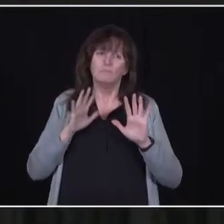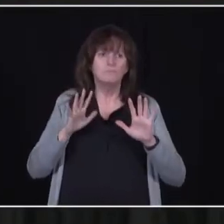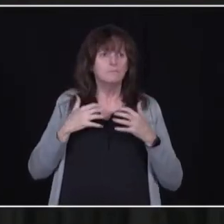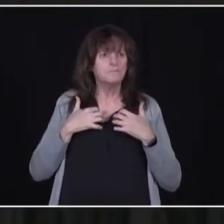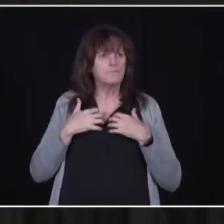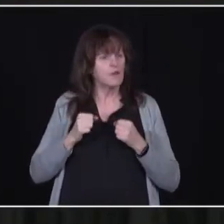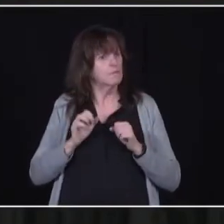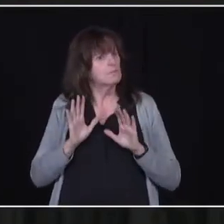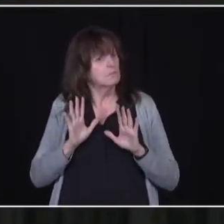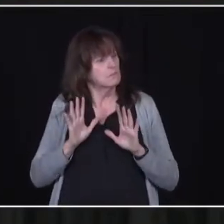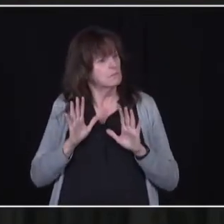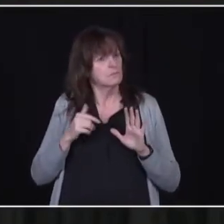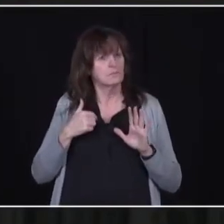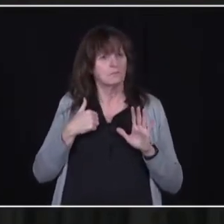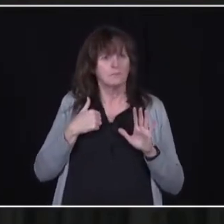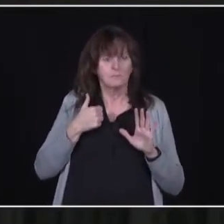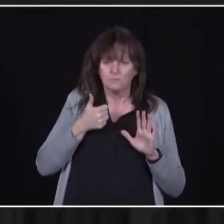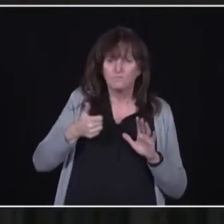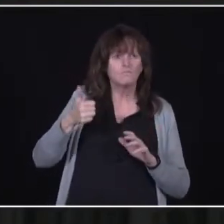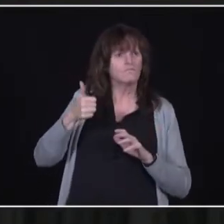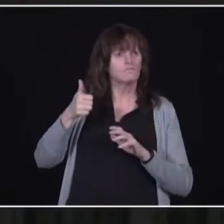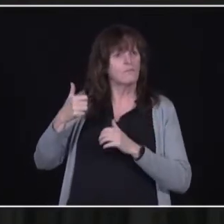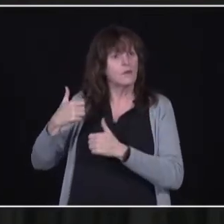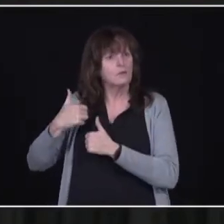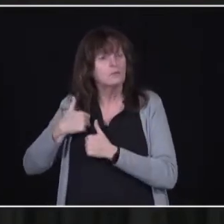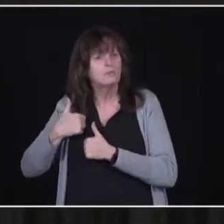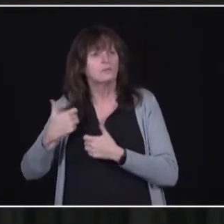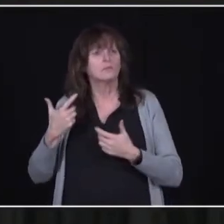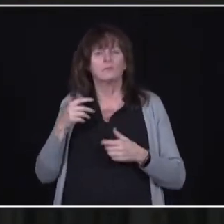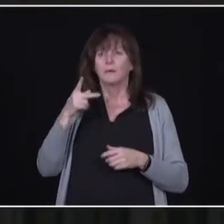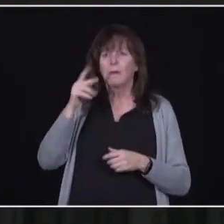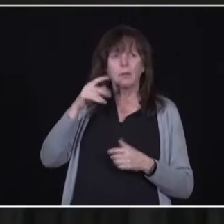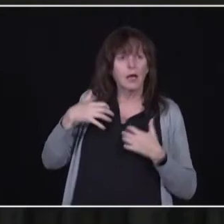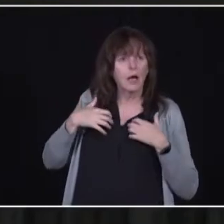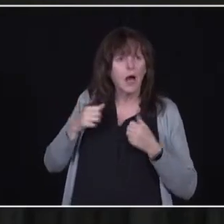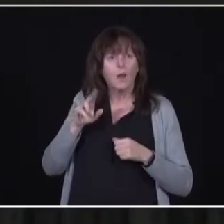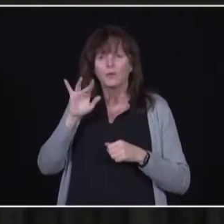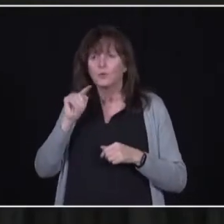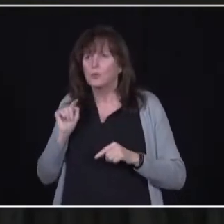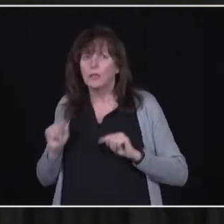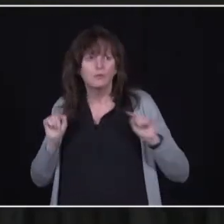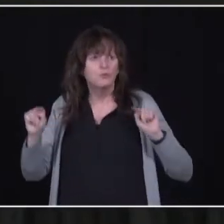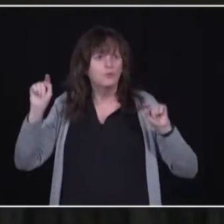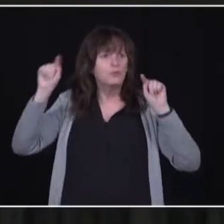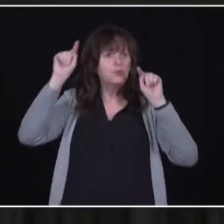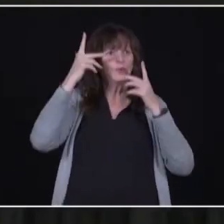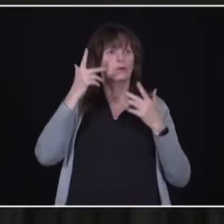I have all the confidence in the world with our public health units in hospitals and paramedics.